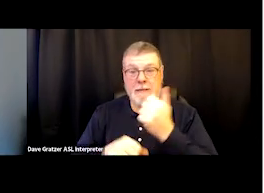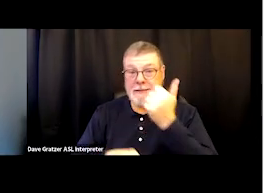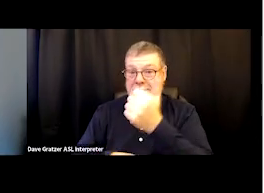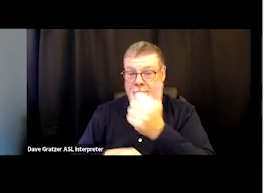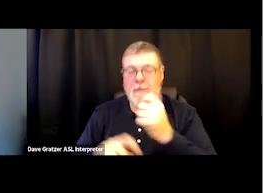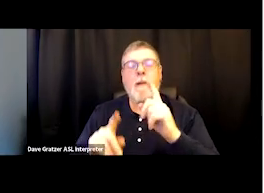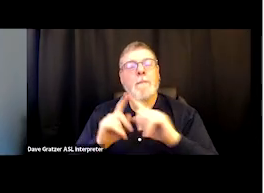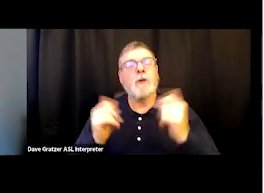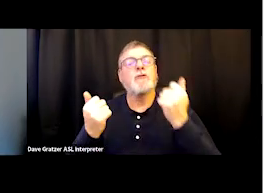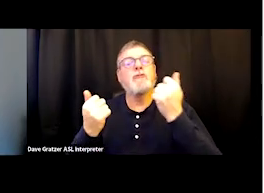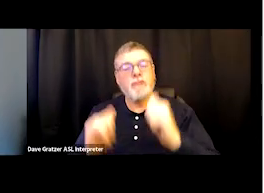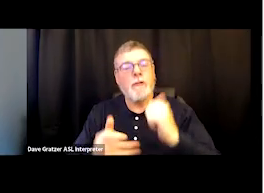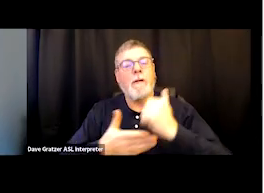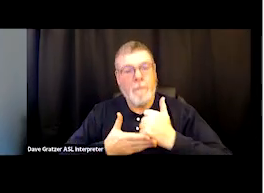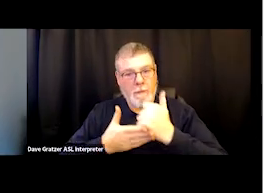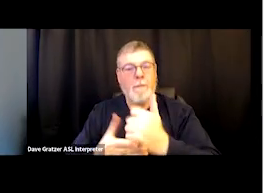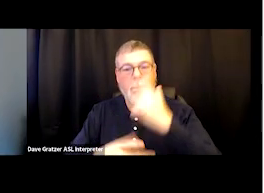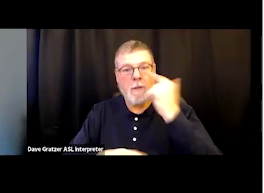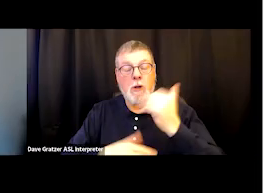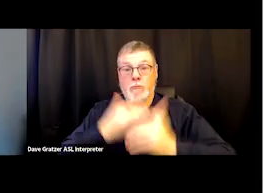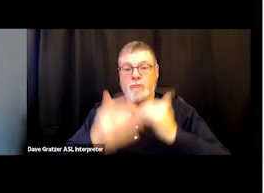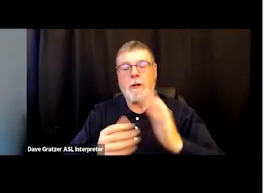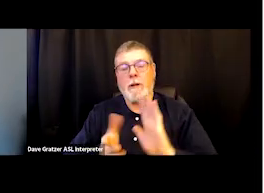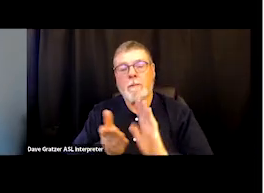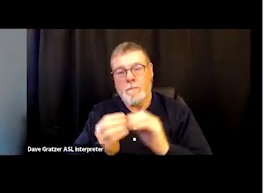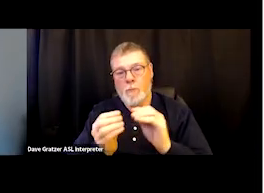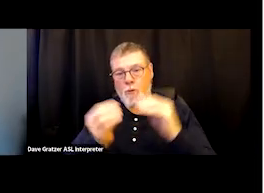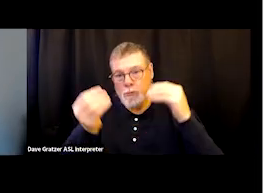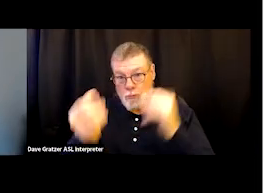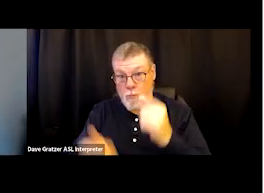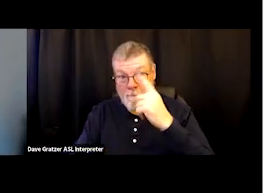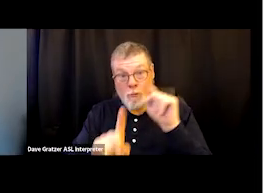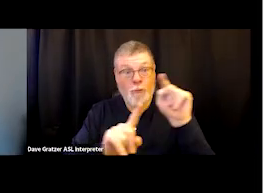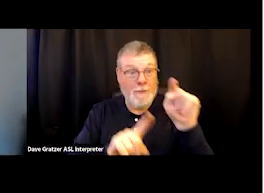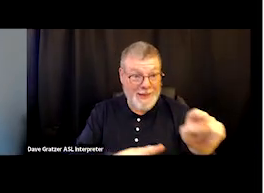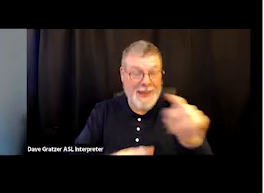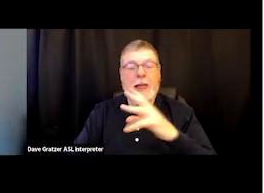but you do wanna try to help them because it makes the process a little bit smoother for both them and for you as their representative.